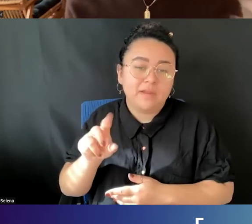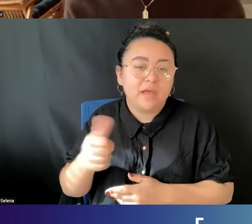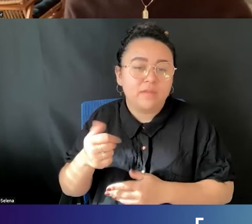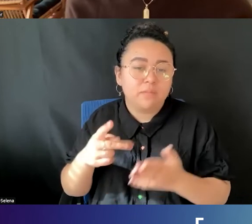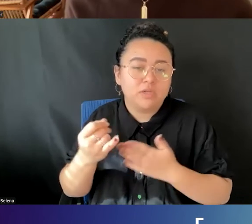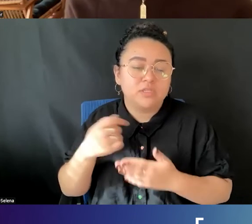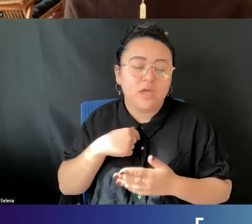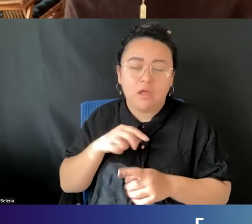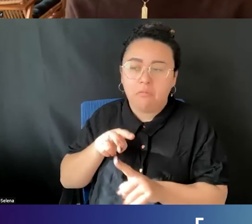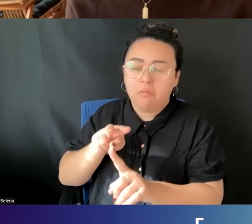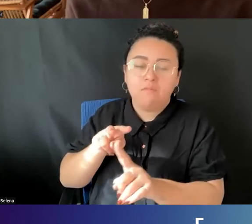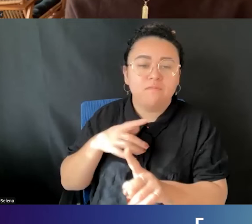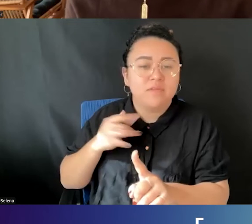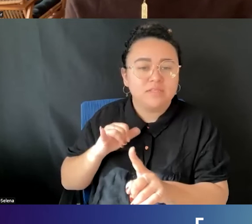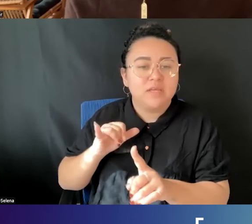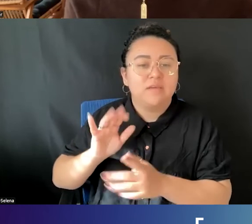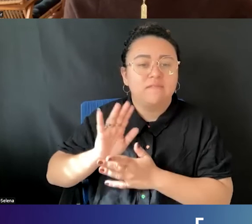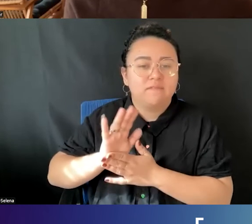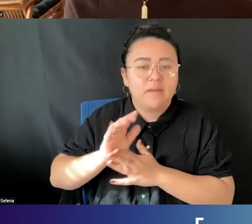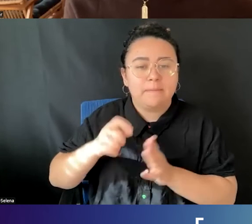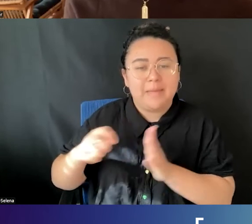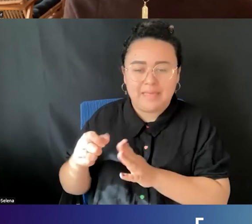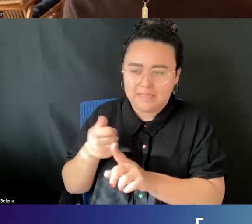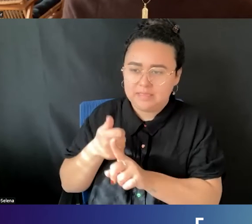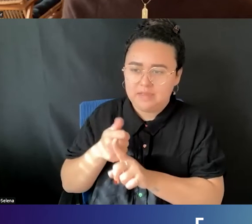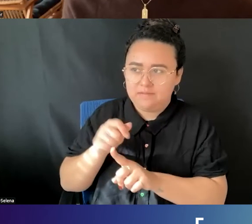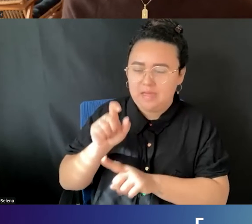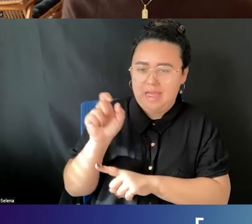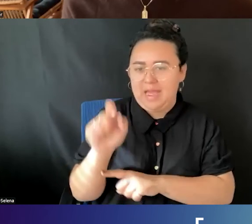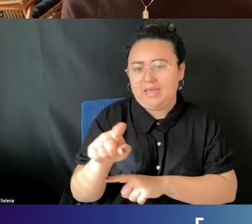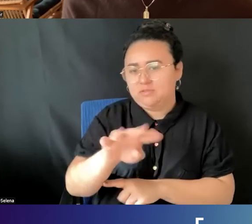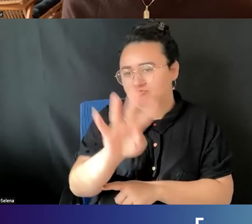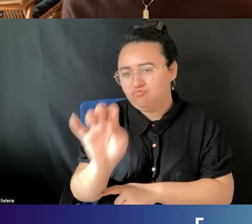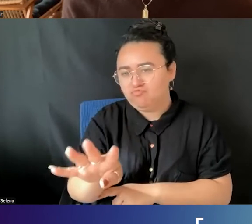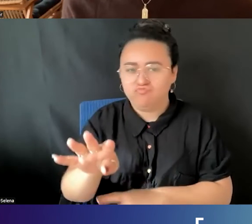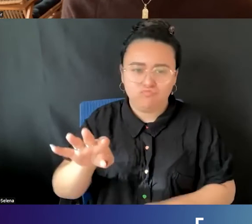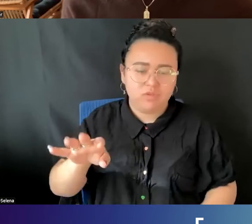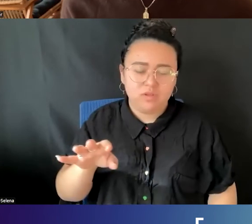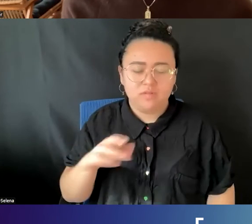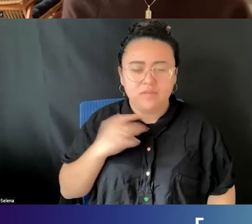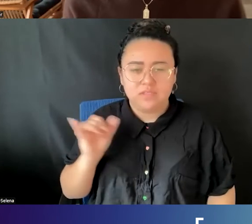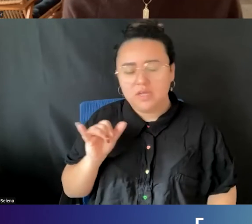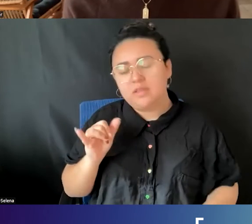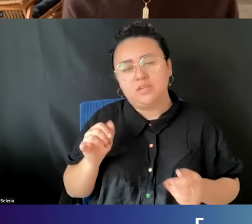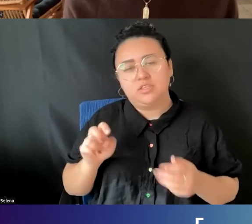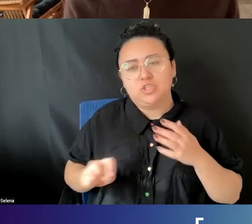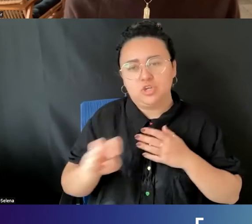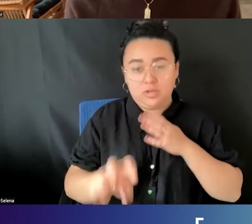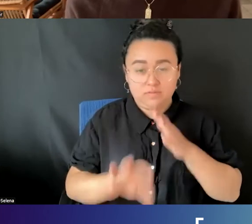filmmaking as a mode of inquiry or it feels like, you know, there is some kind of journey of discovery that's happening over the course